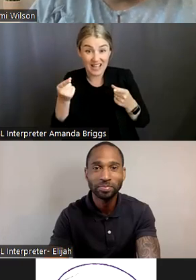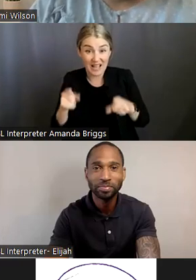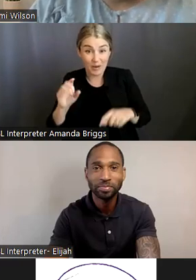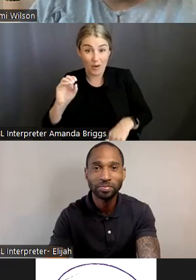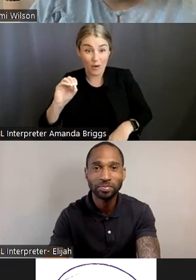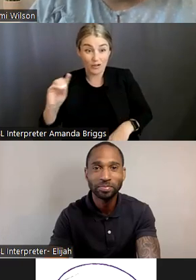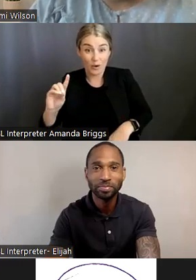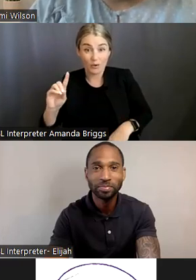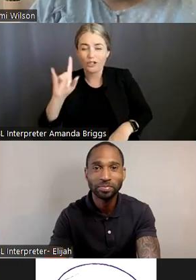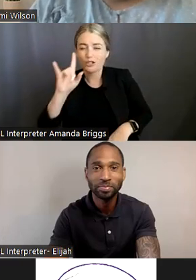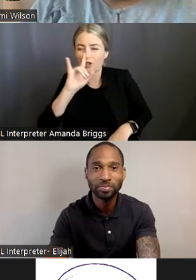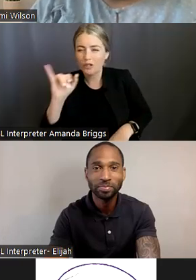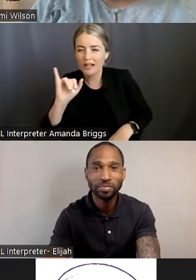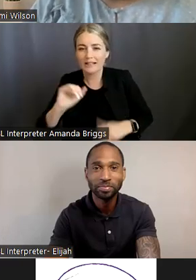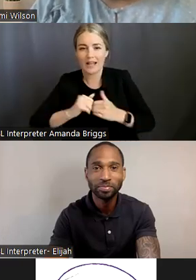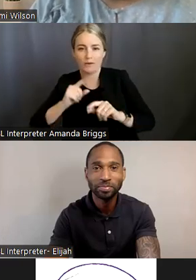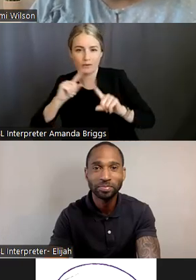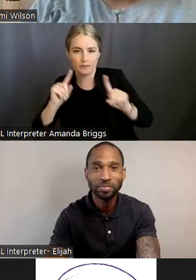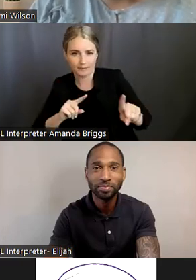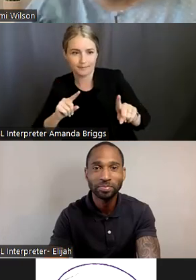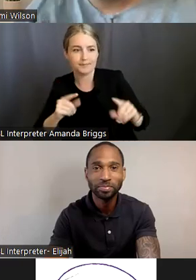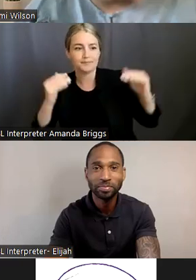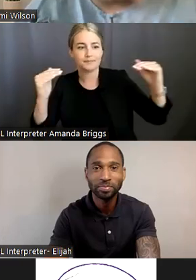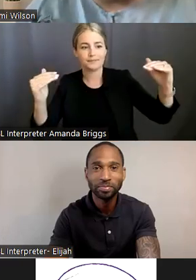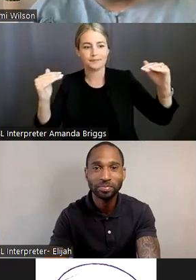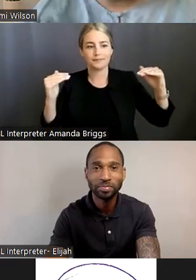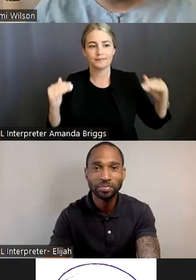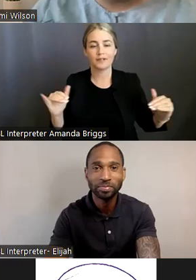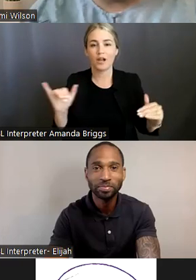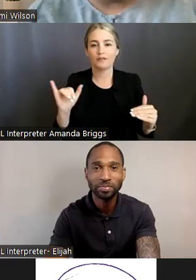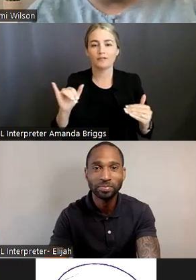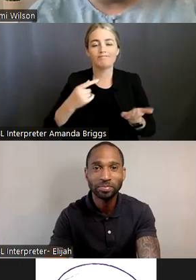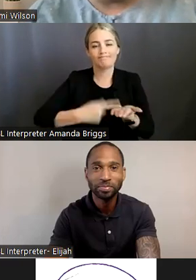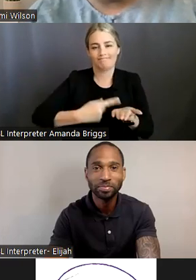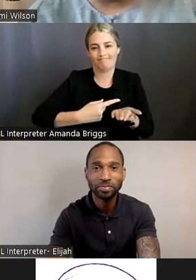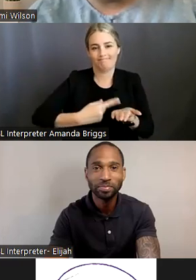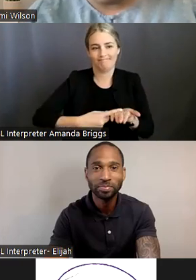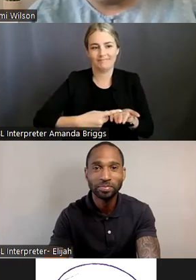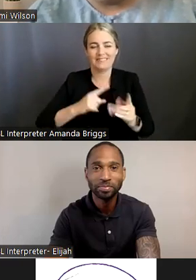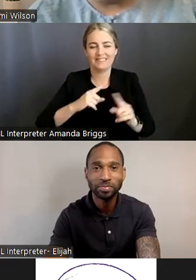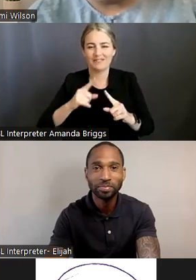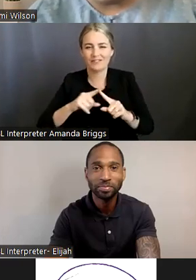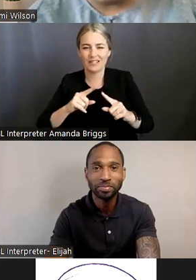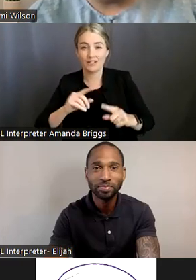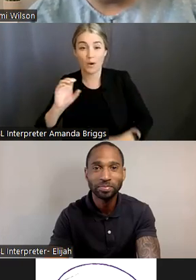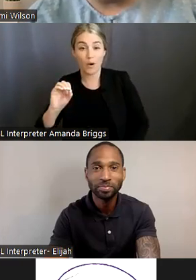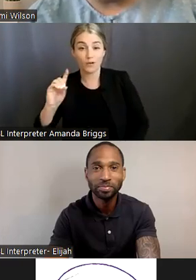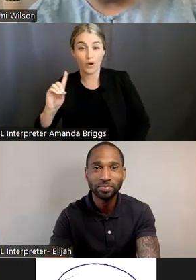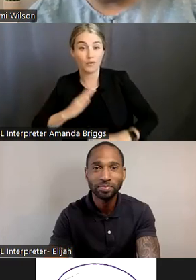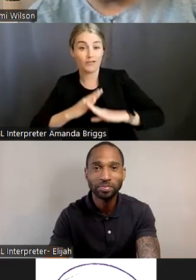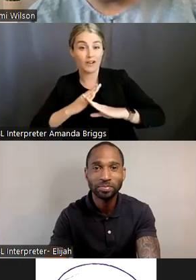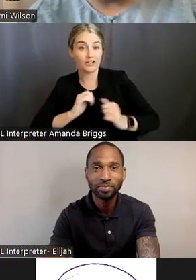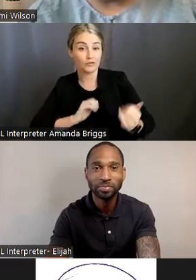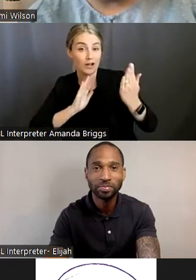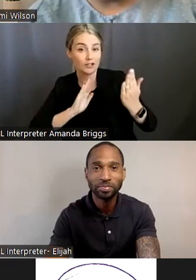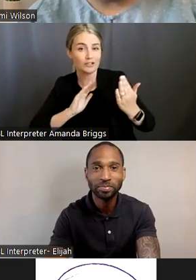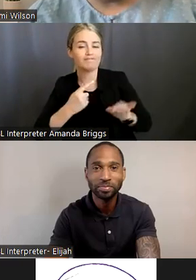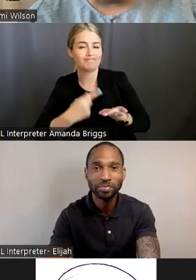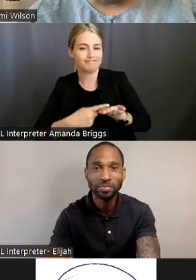And also discuss overdose prevention strategies. Okay, next.